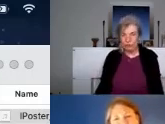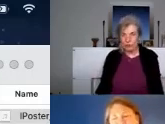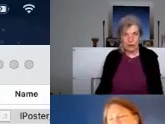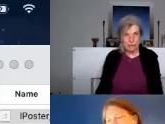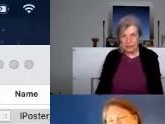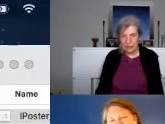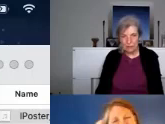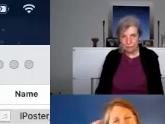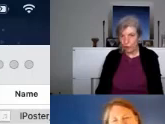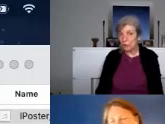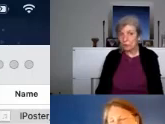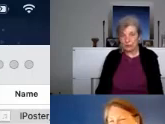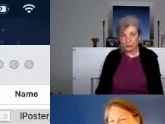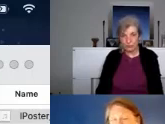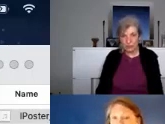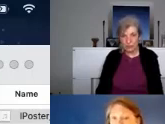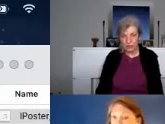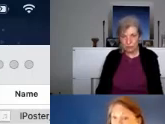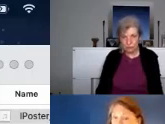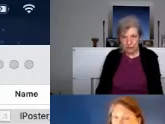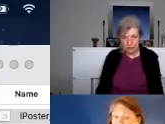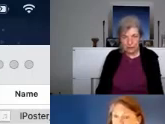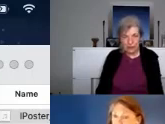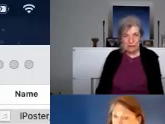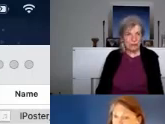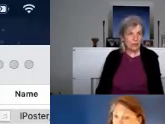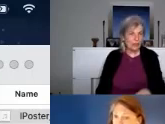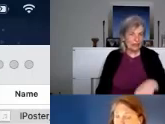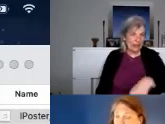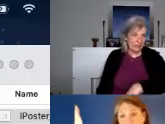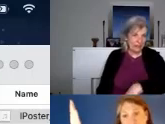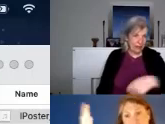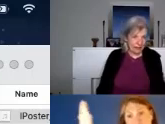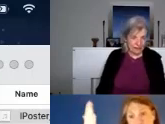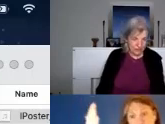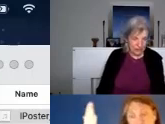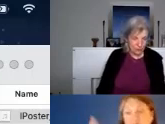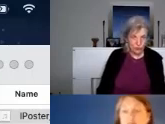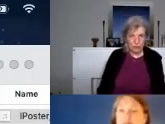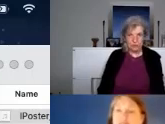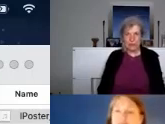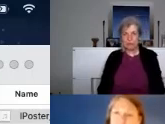you are not making a formal presentation of a paper, but unlike having a handout or sometimes